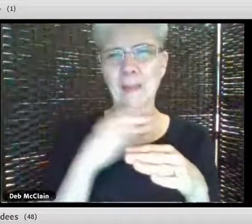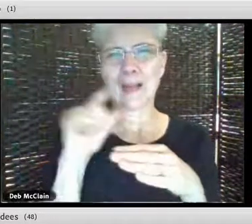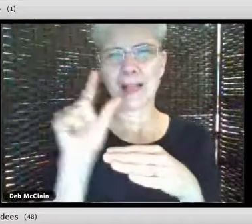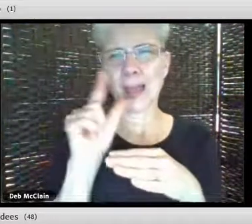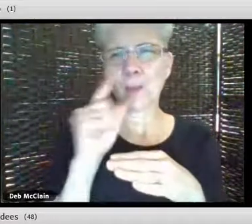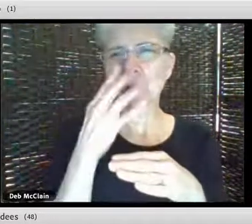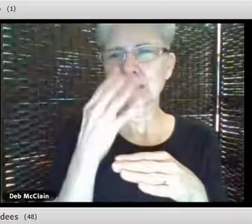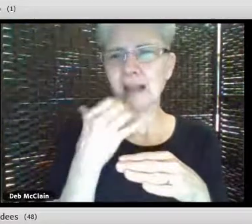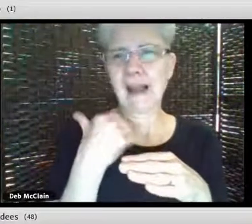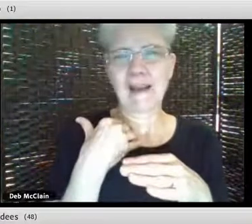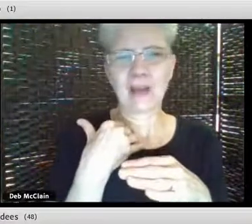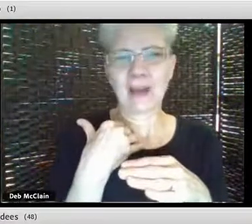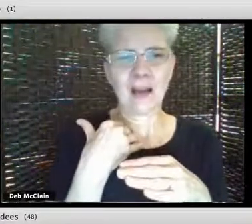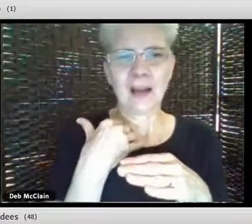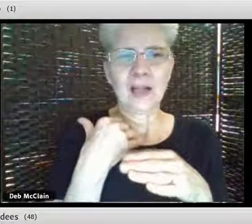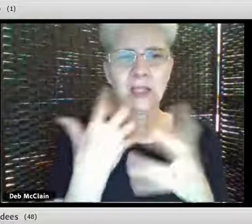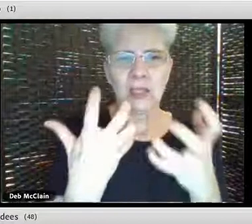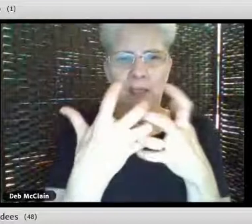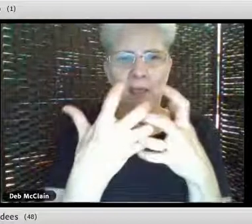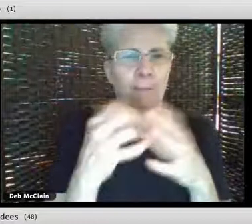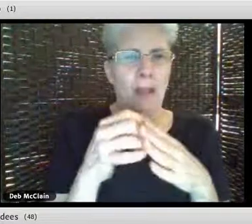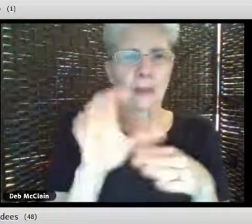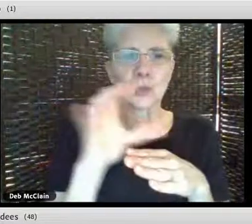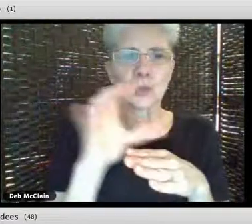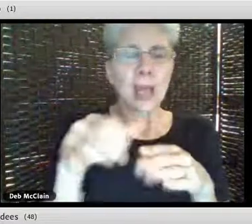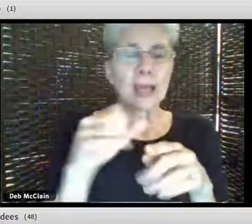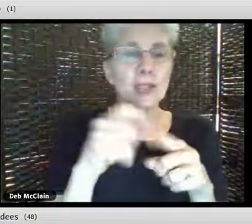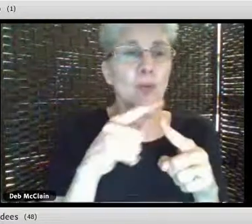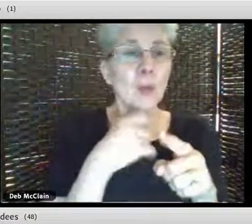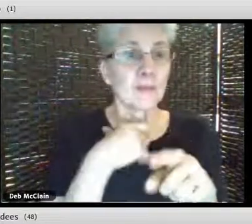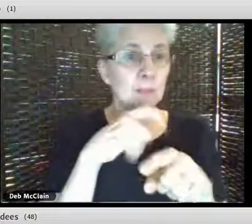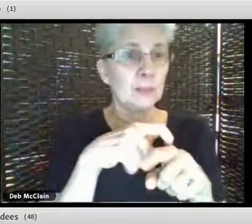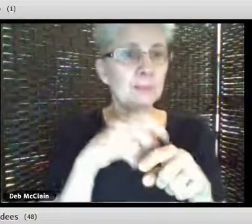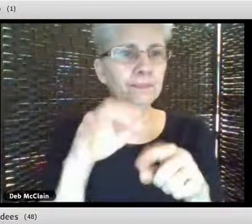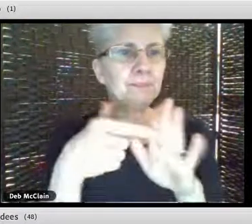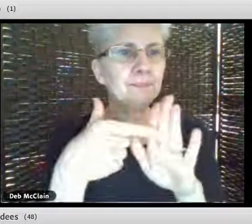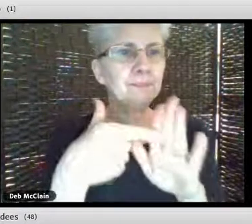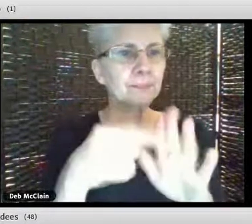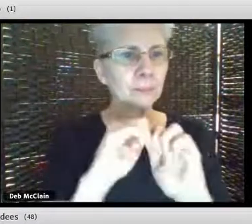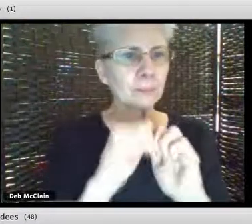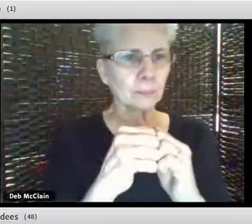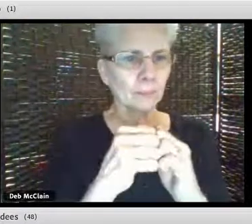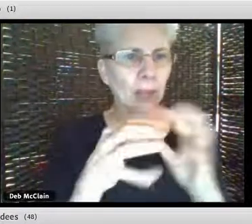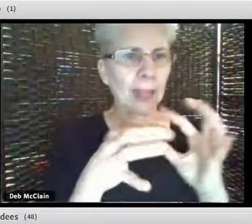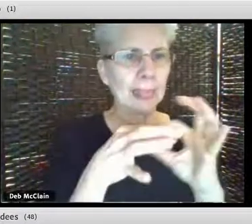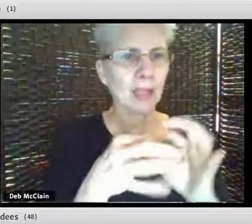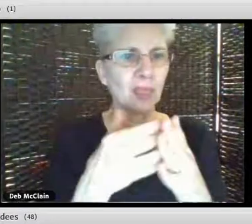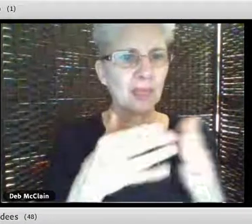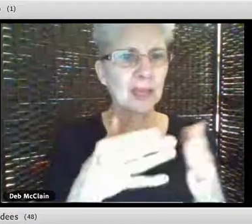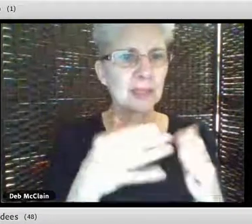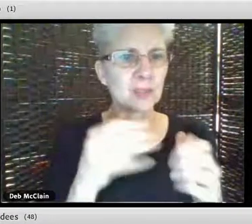because I have not synced my computers yet, and if we have time, I'll come back and show you how to get your stuff that's off your computer,